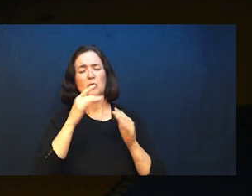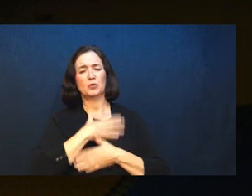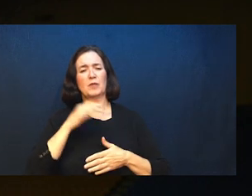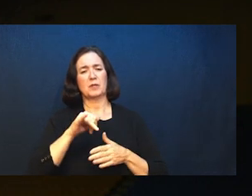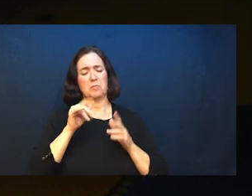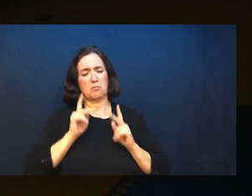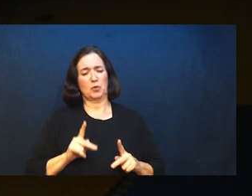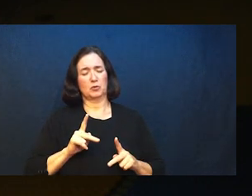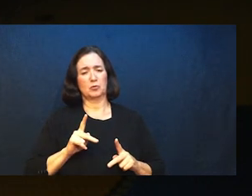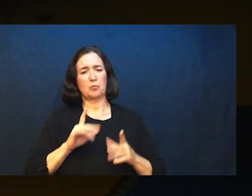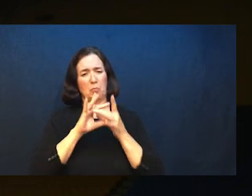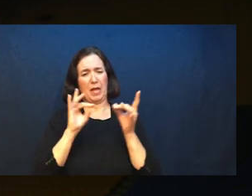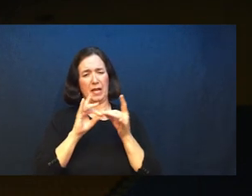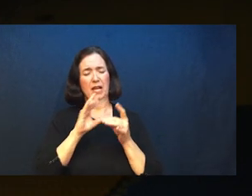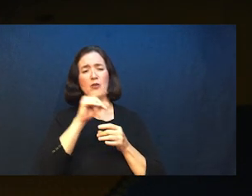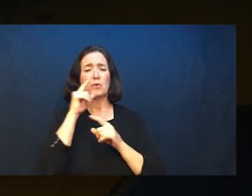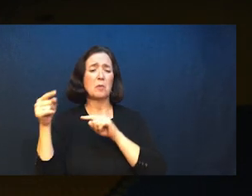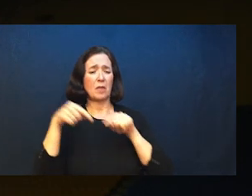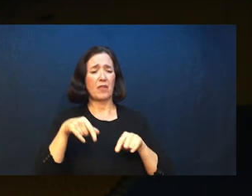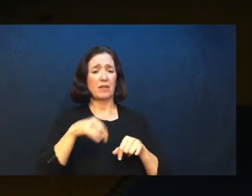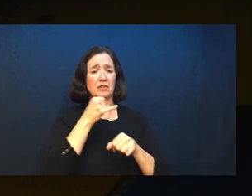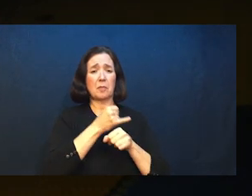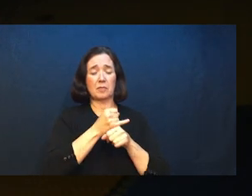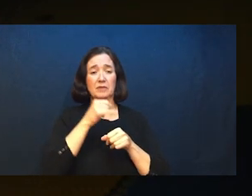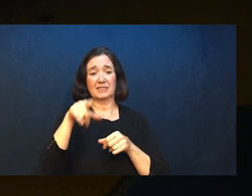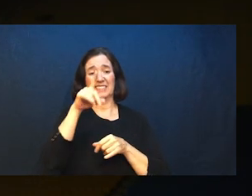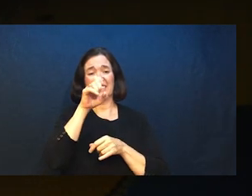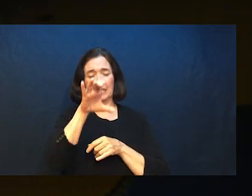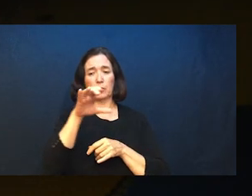and that you'll come back to our campus in December and walk across the stage